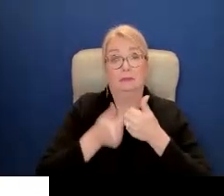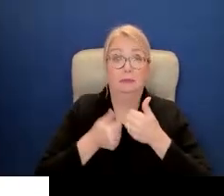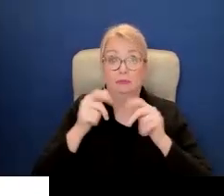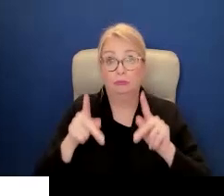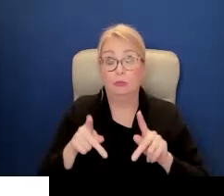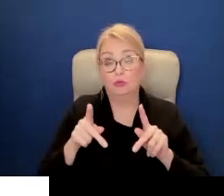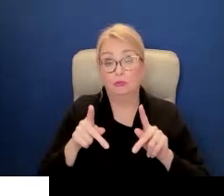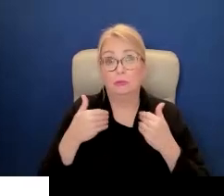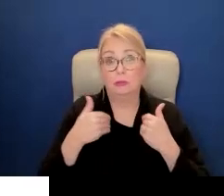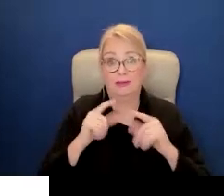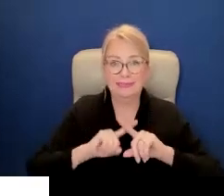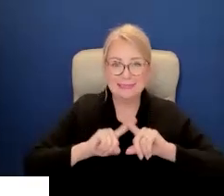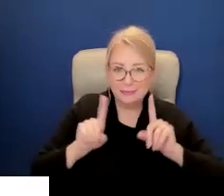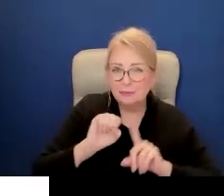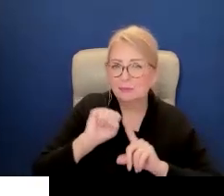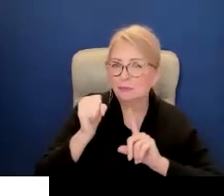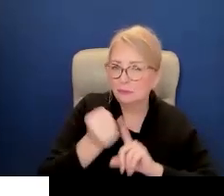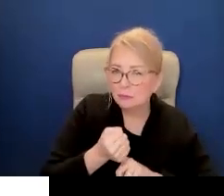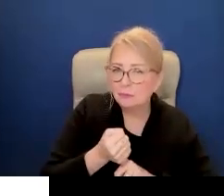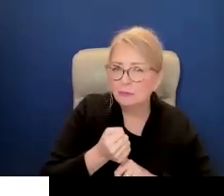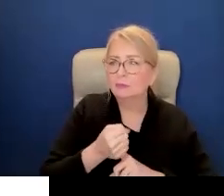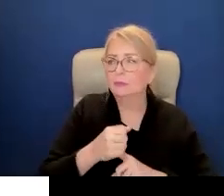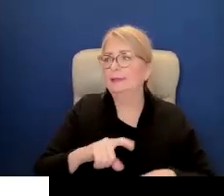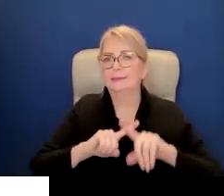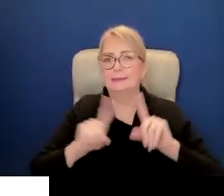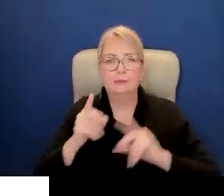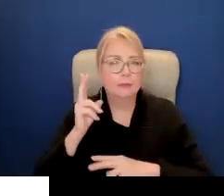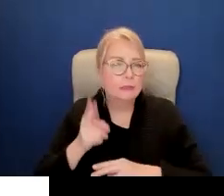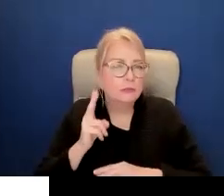a different situation, a different history that will dictate